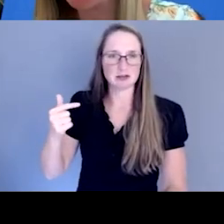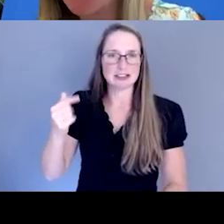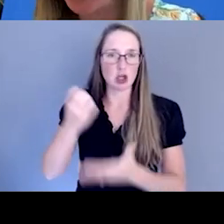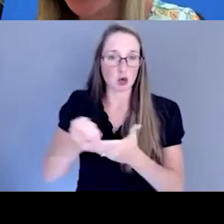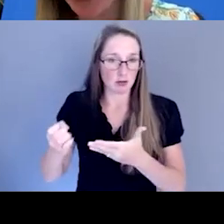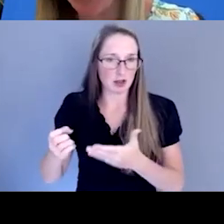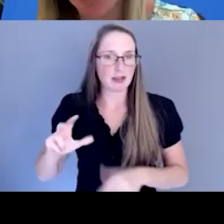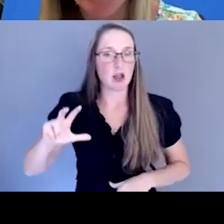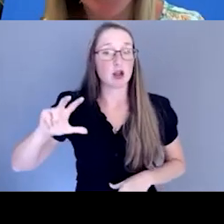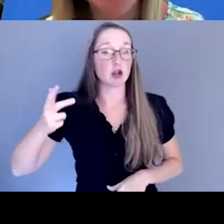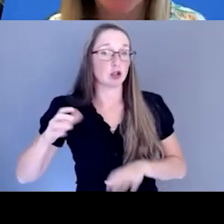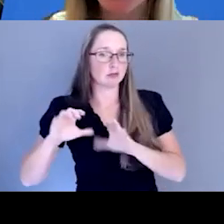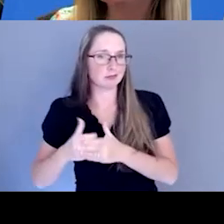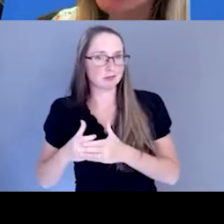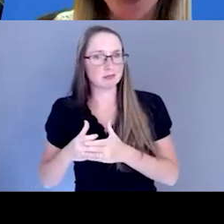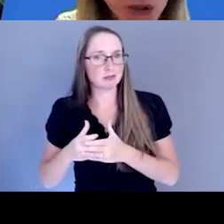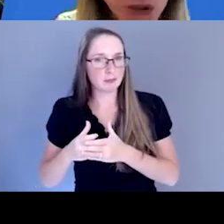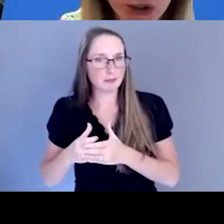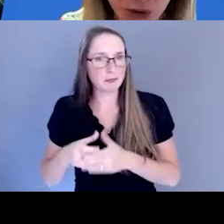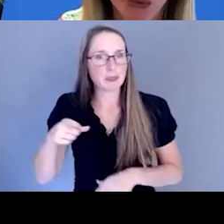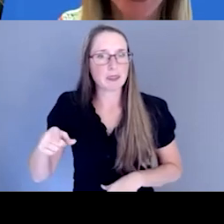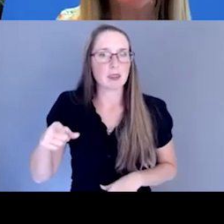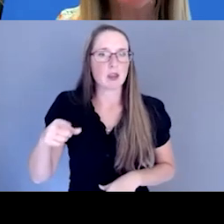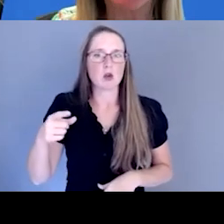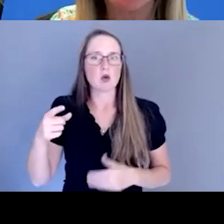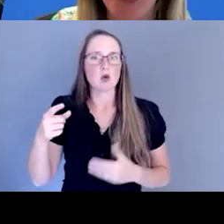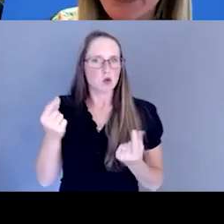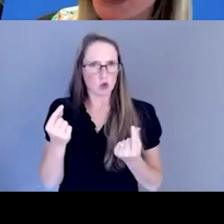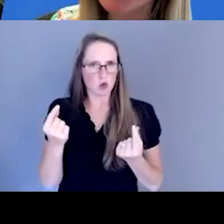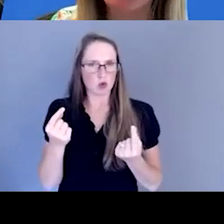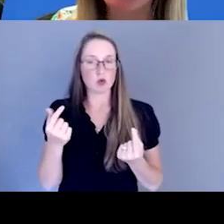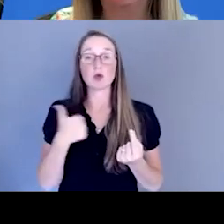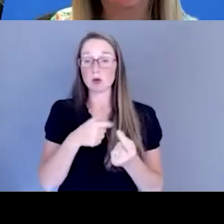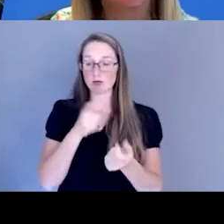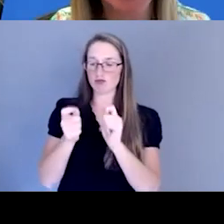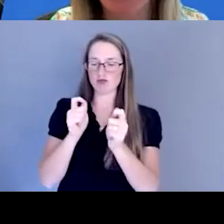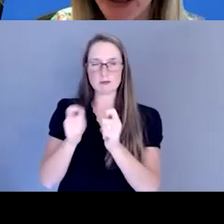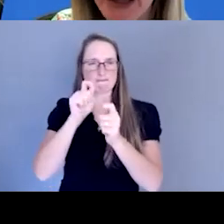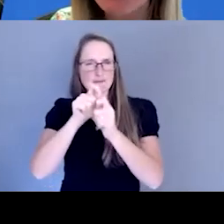of federally owned property. So what did we do? We revised to specify that unless